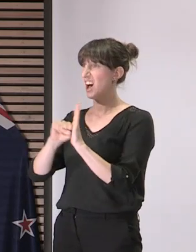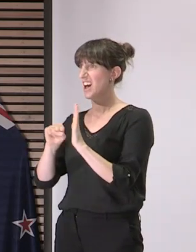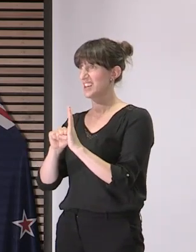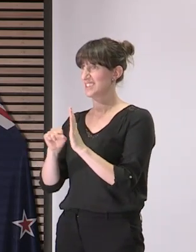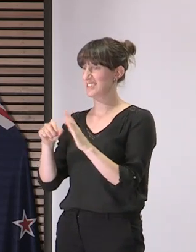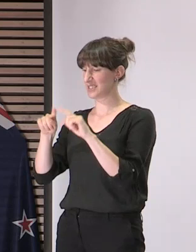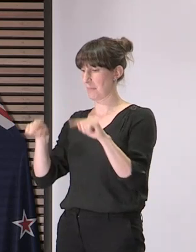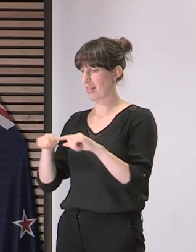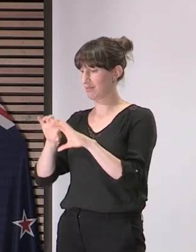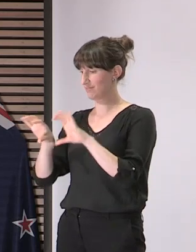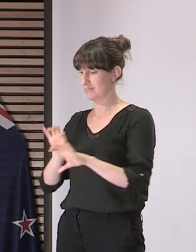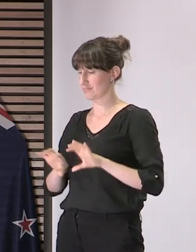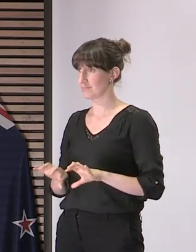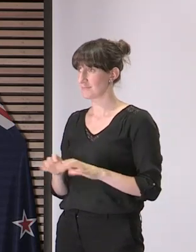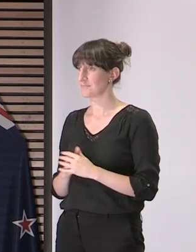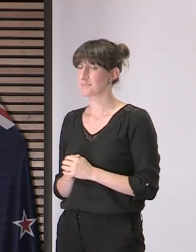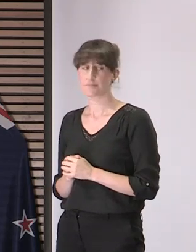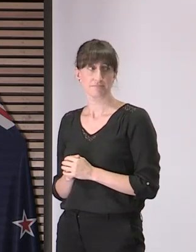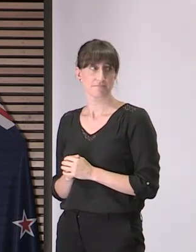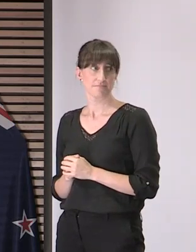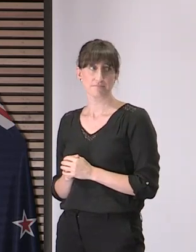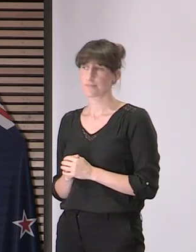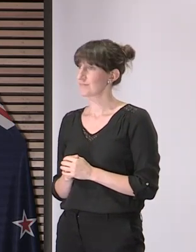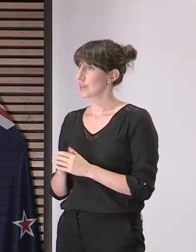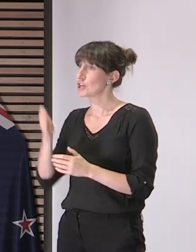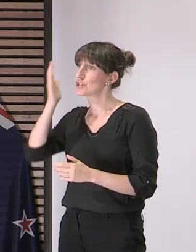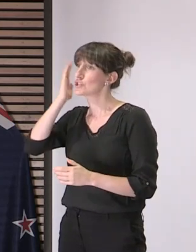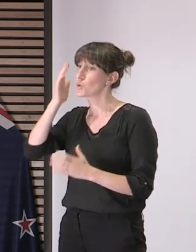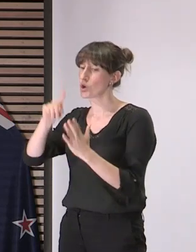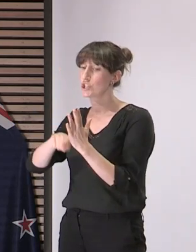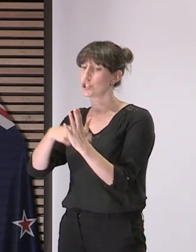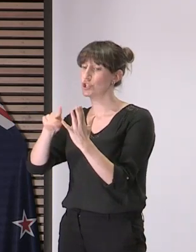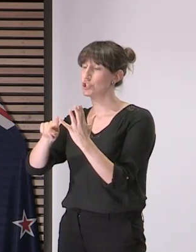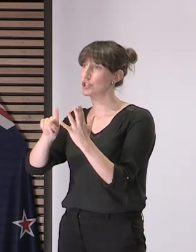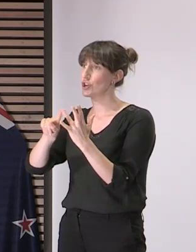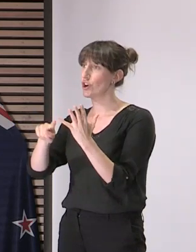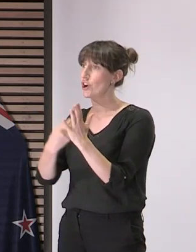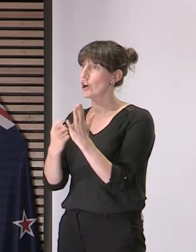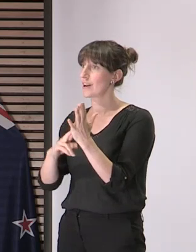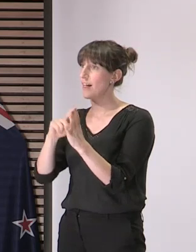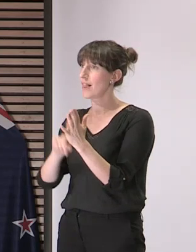supplied by the correspondence